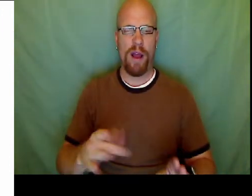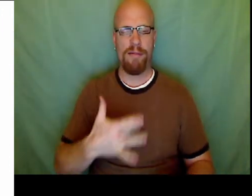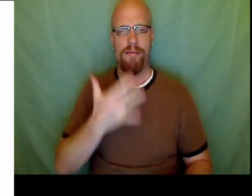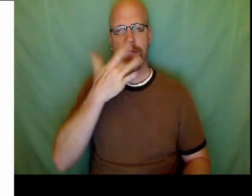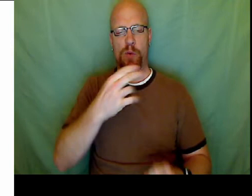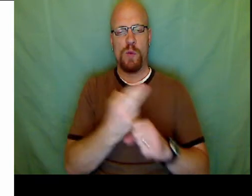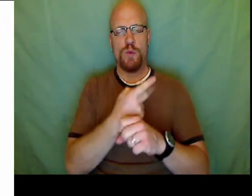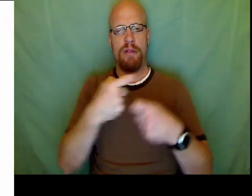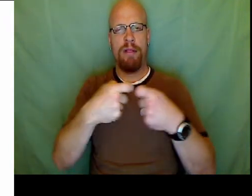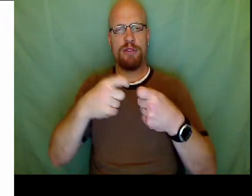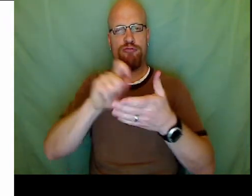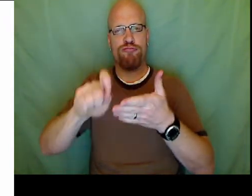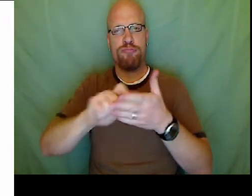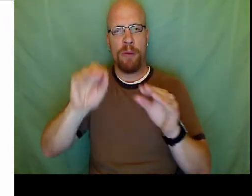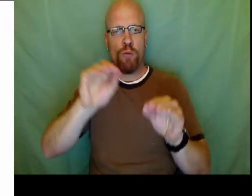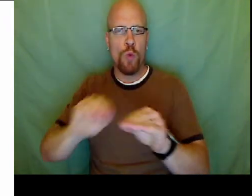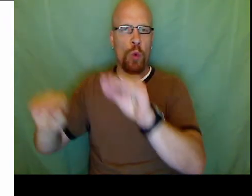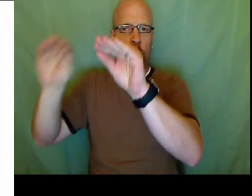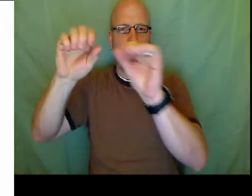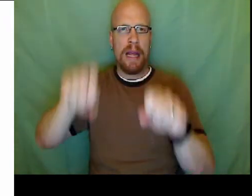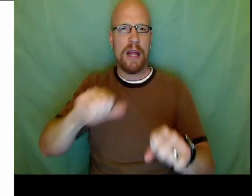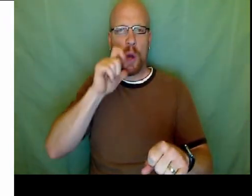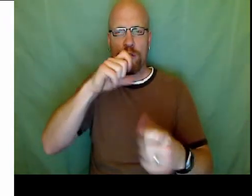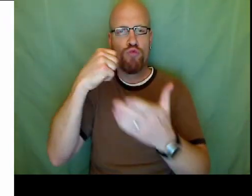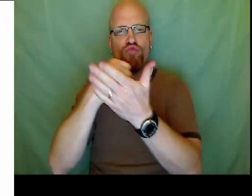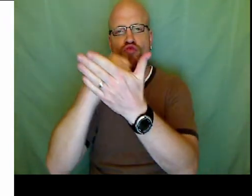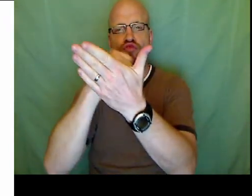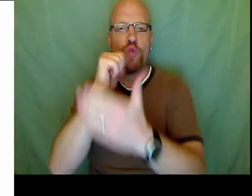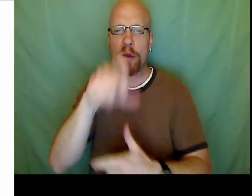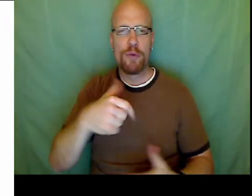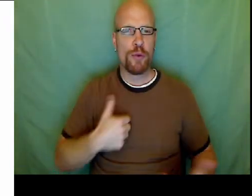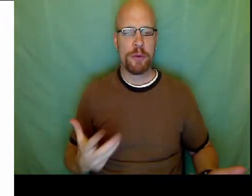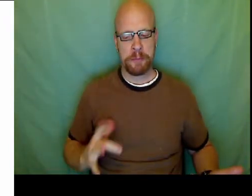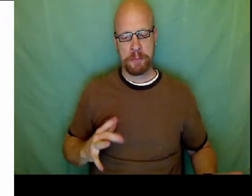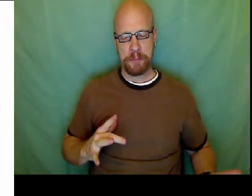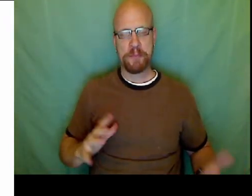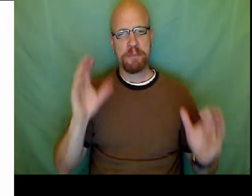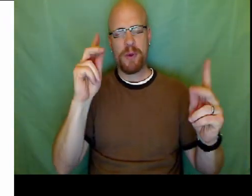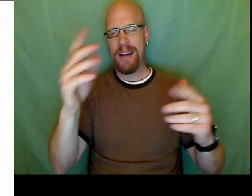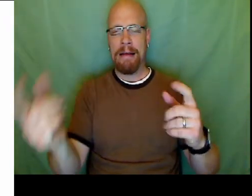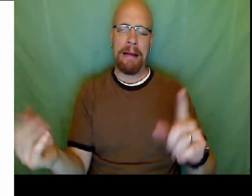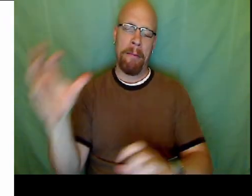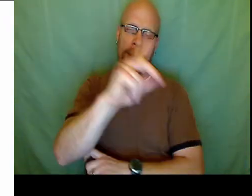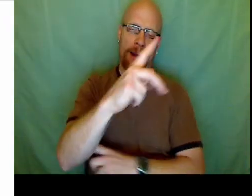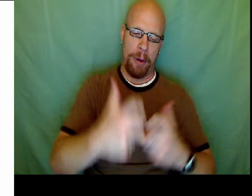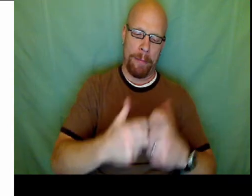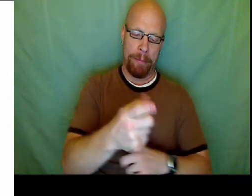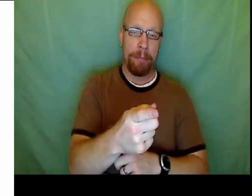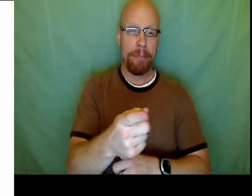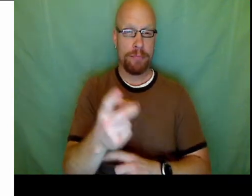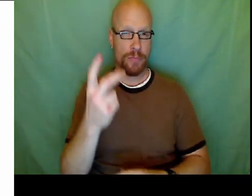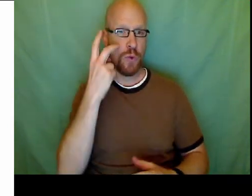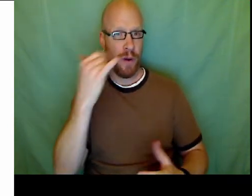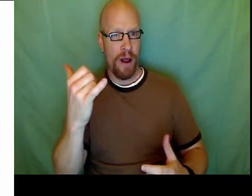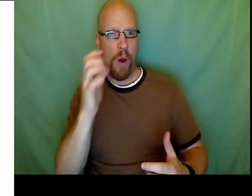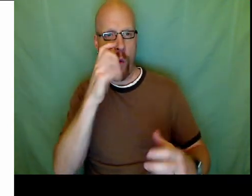That's the beauty of electronic writing here. I can move my sentences around, I don't have to erase anything if I don't want to. Anyways, back to the problem.